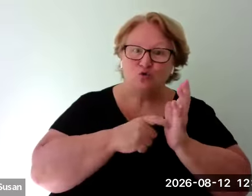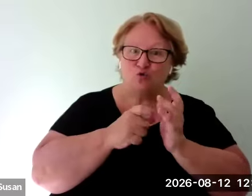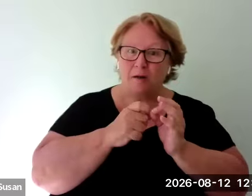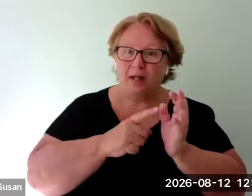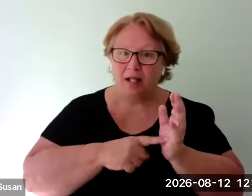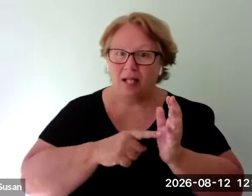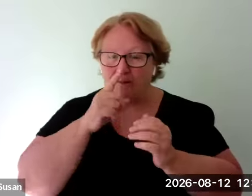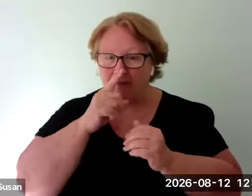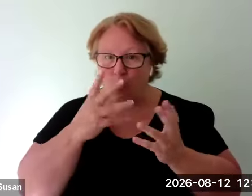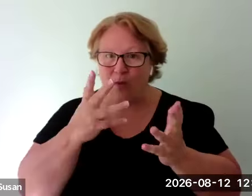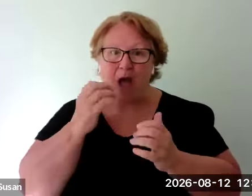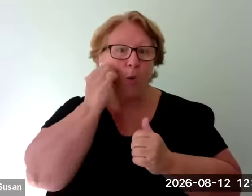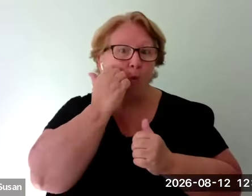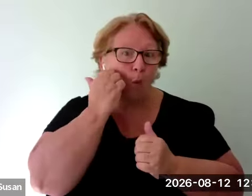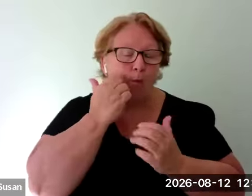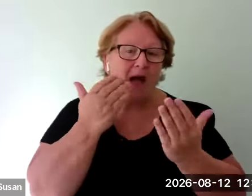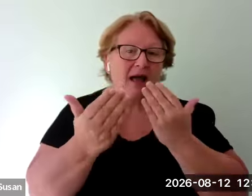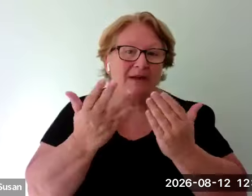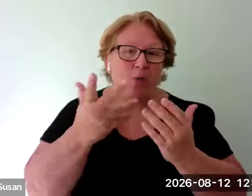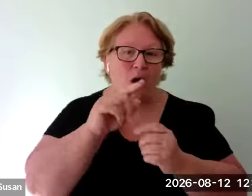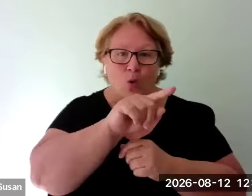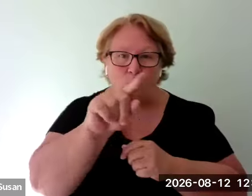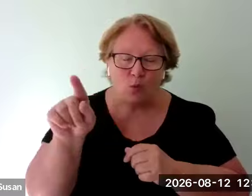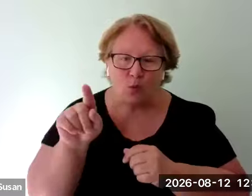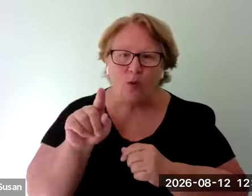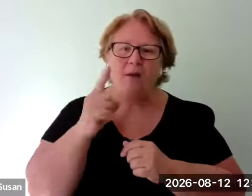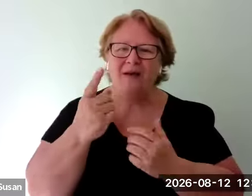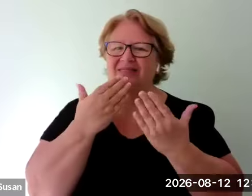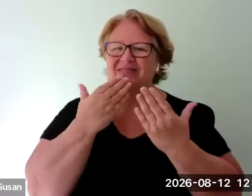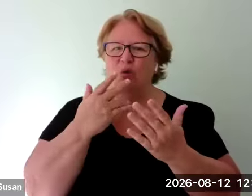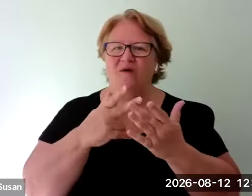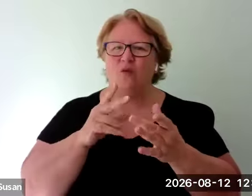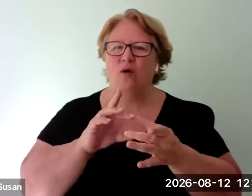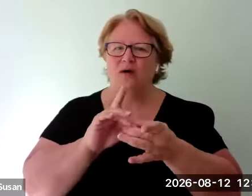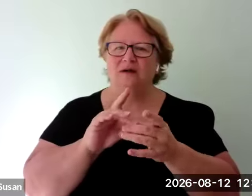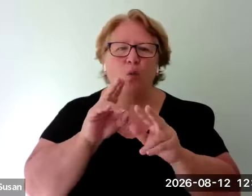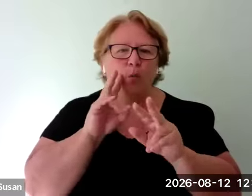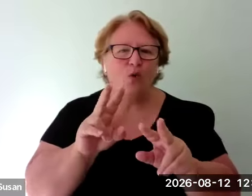with a jumper over, even though I'm coming to you from the lands of the Yugara and Turrbal people where it is